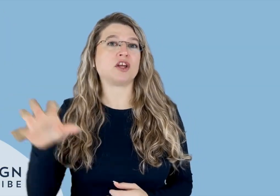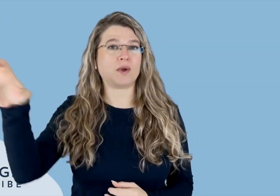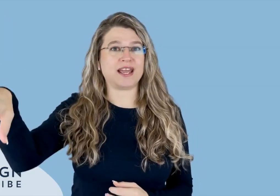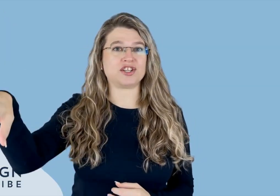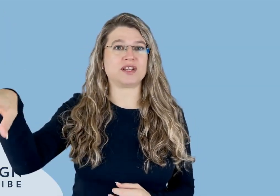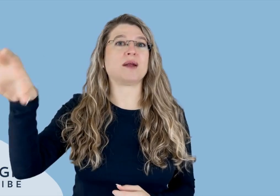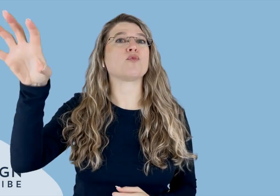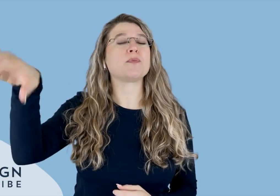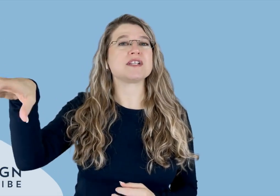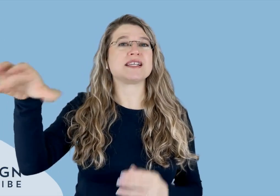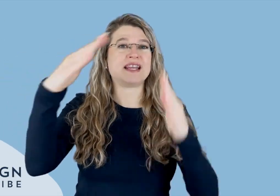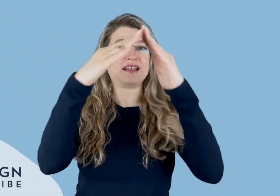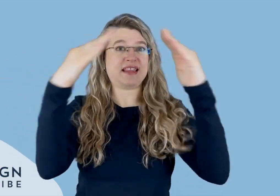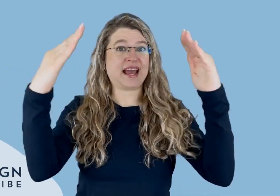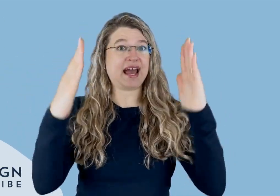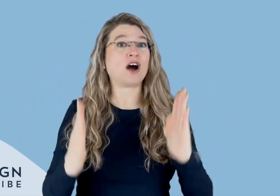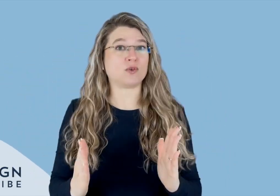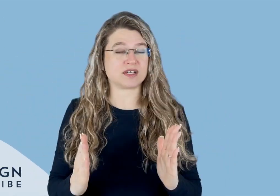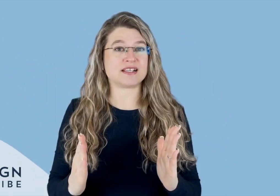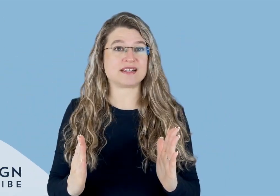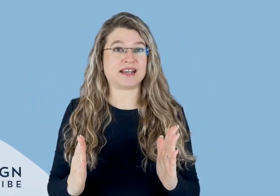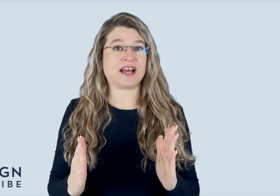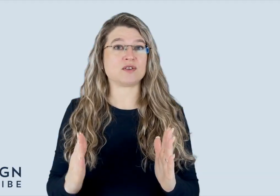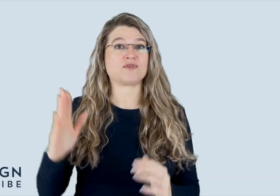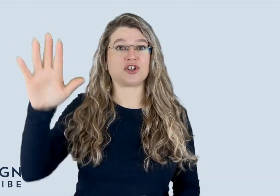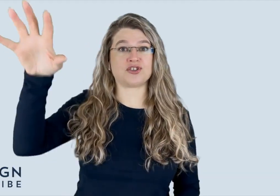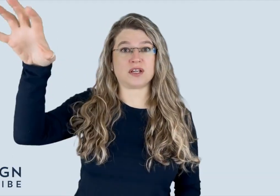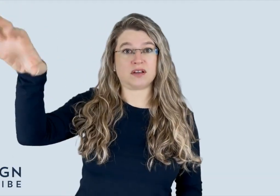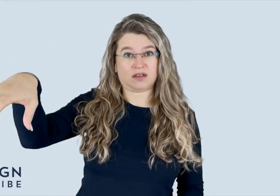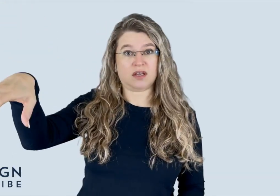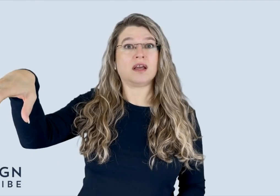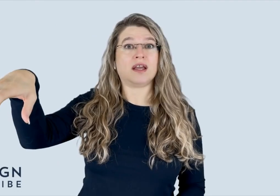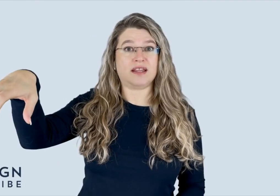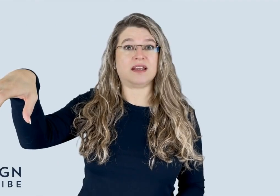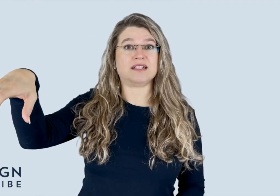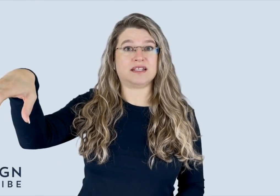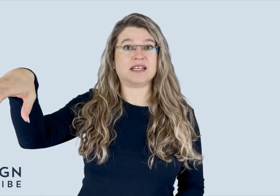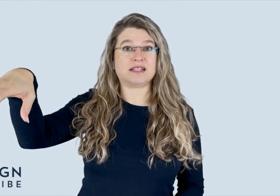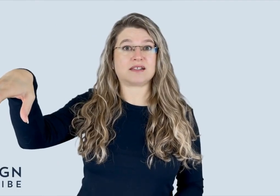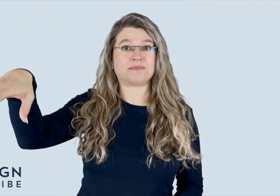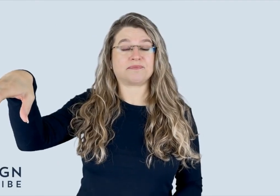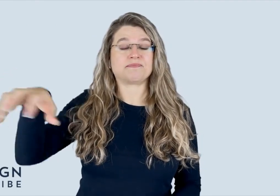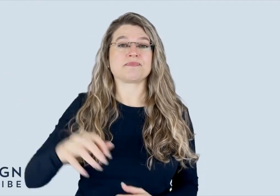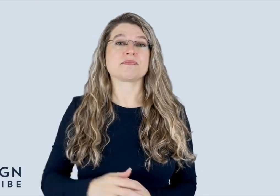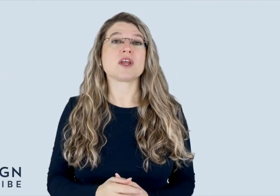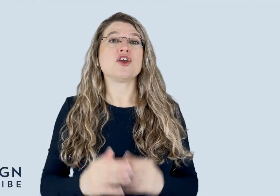location. I'm representing the house, because I said house first, and then did this. You